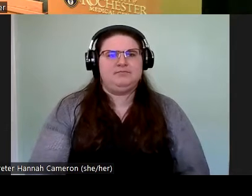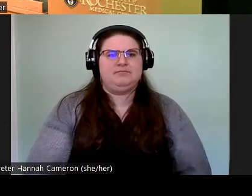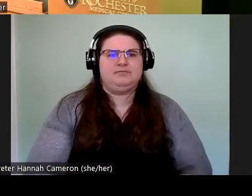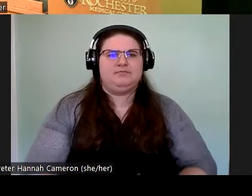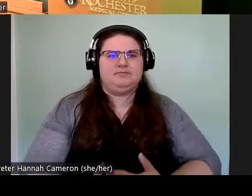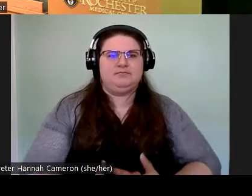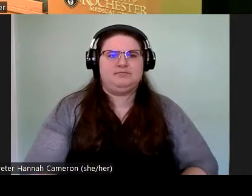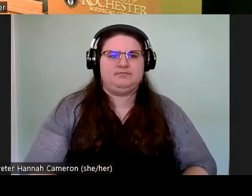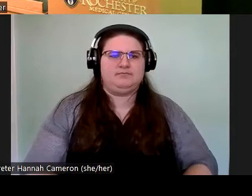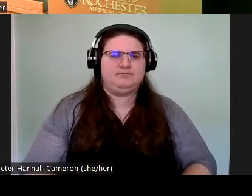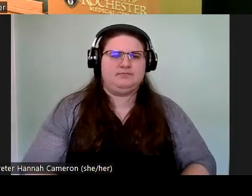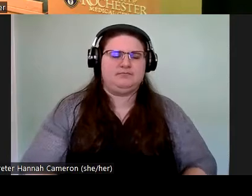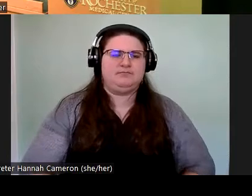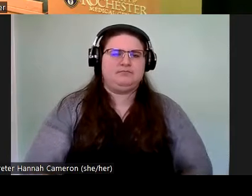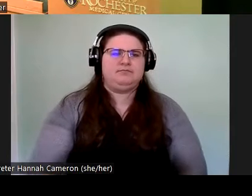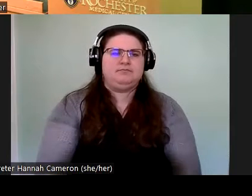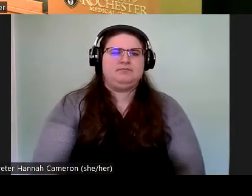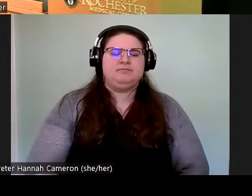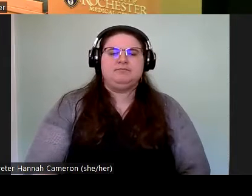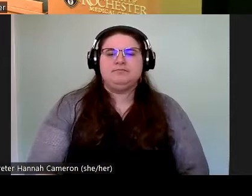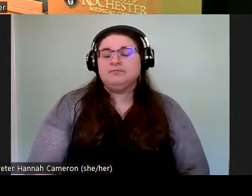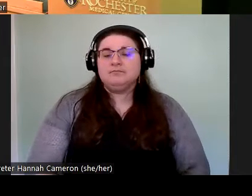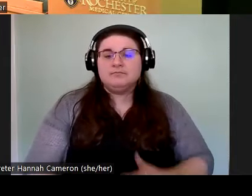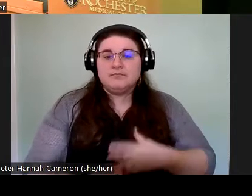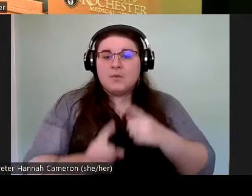so what I hope you get out of the lecture today is really understanding the impact of